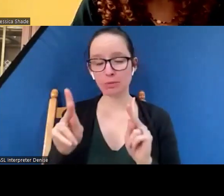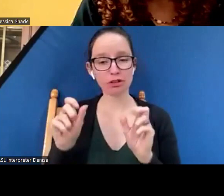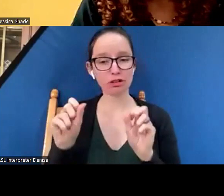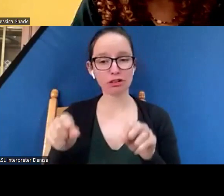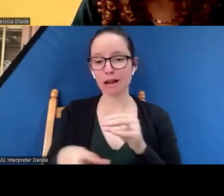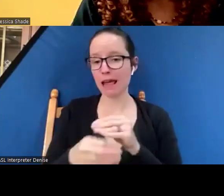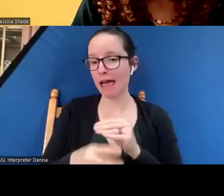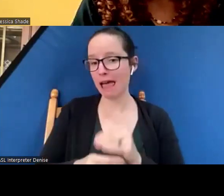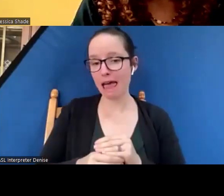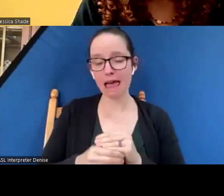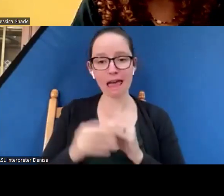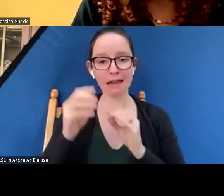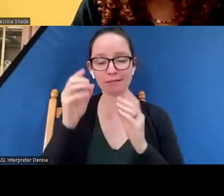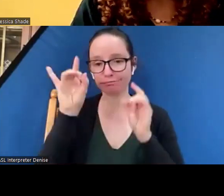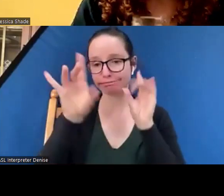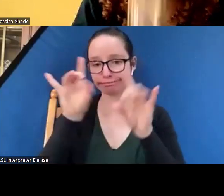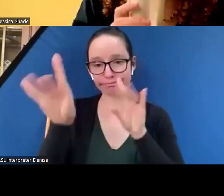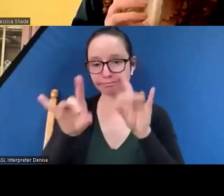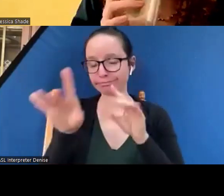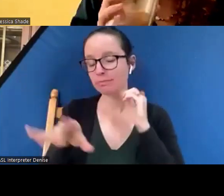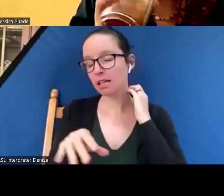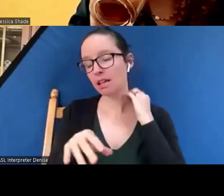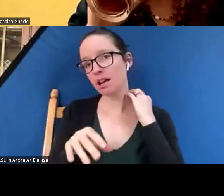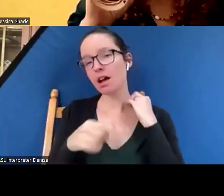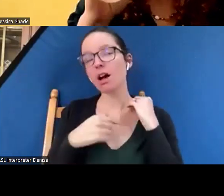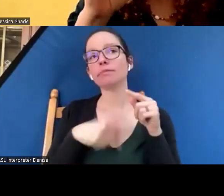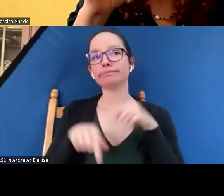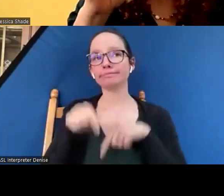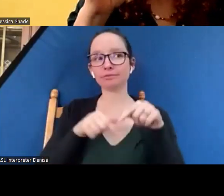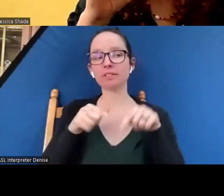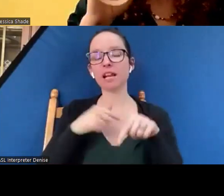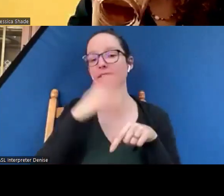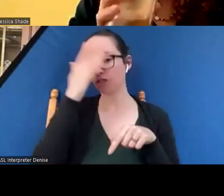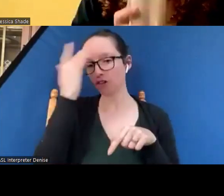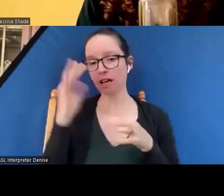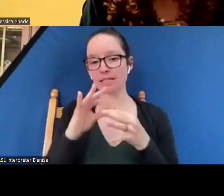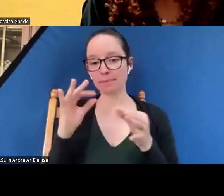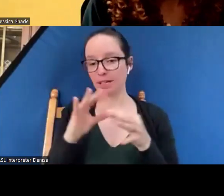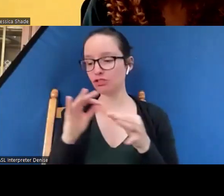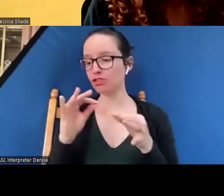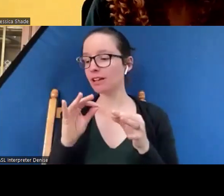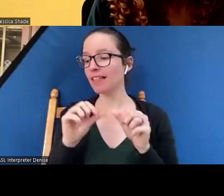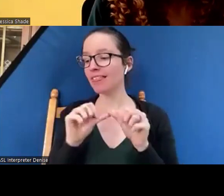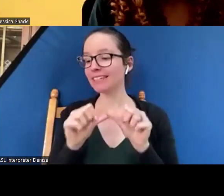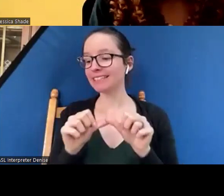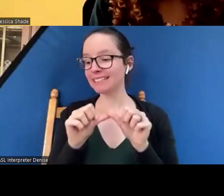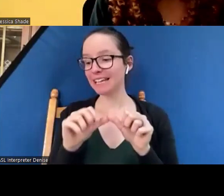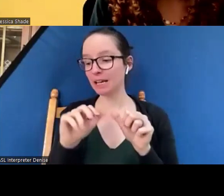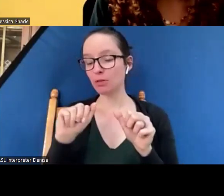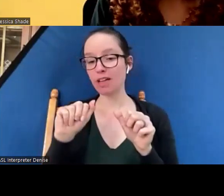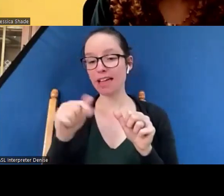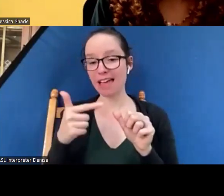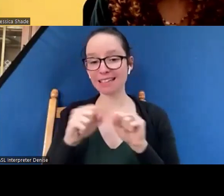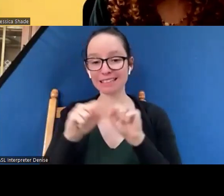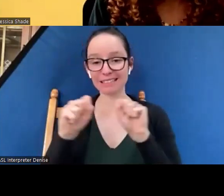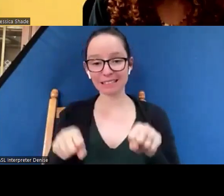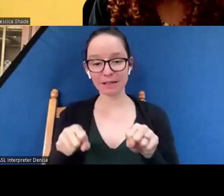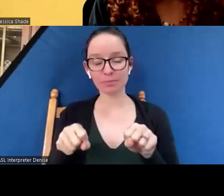I did fail to mention earlier to take a step back that the Sustainable AG Systems program does require an external evaluator.